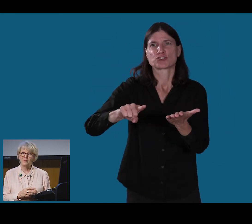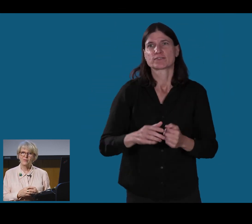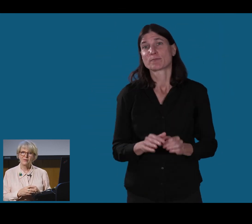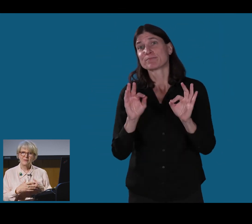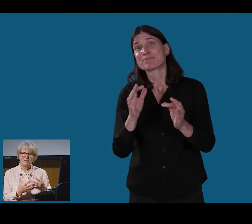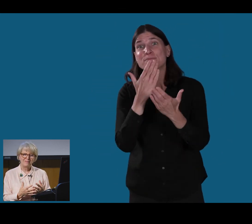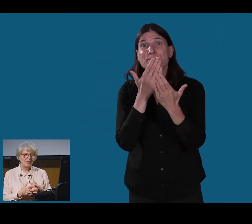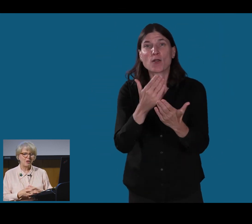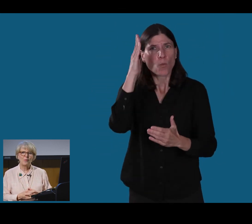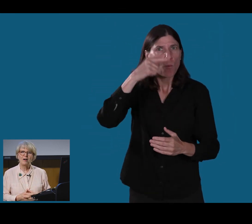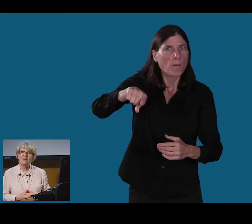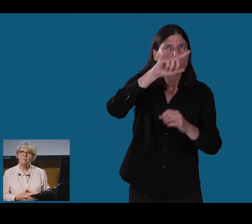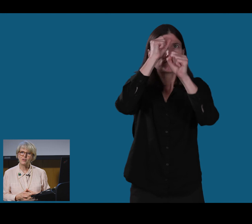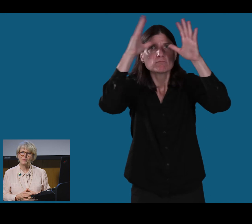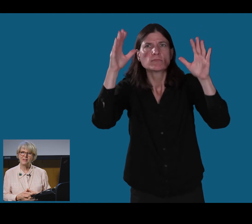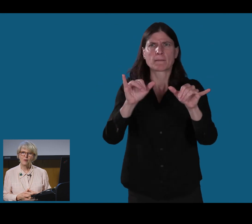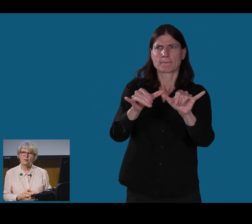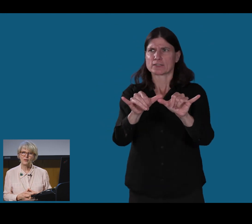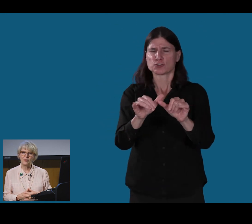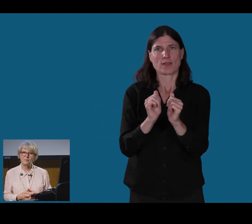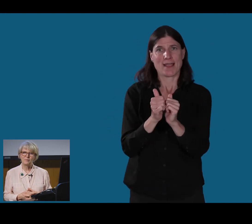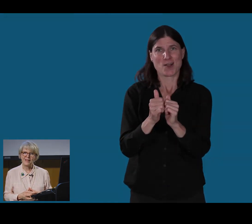I hope you found this video on measurement helpful to you, thanks.